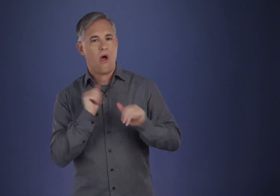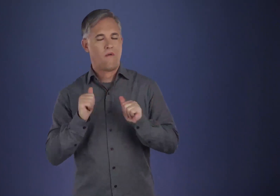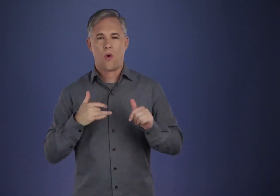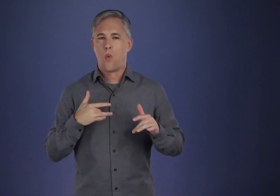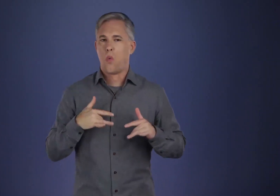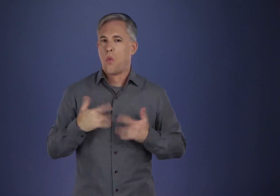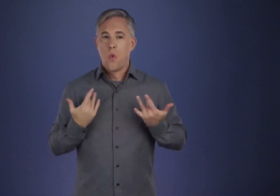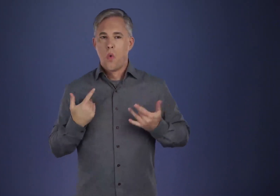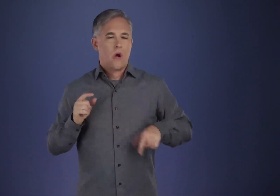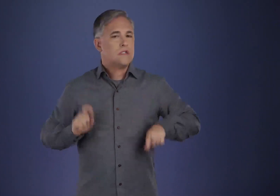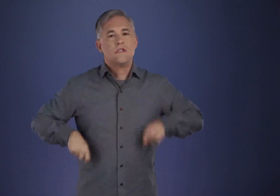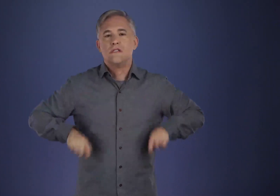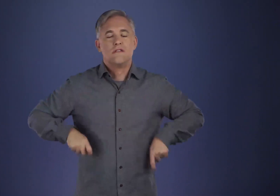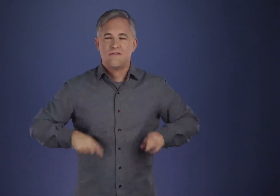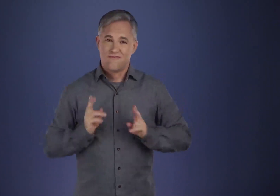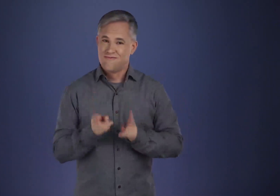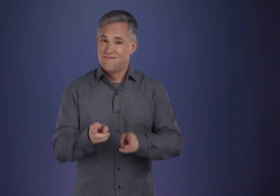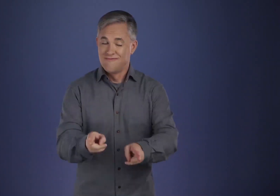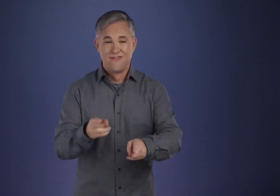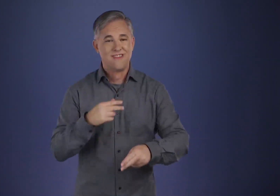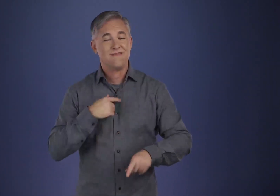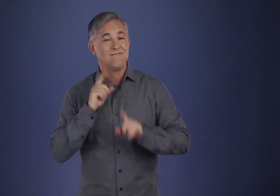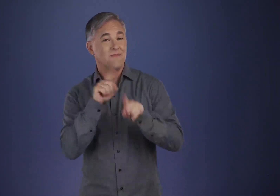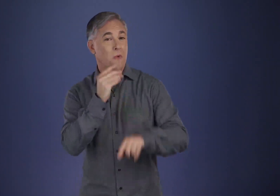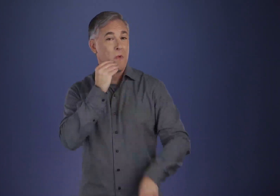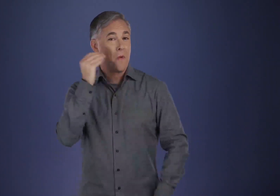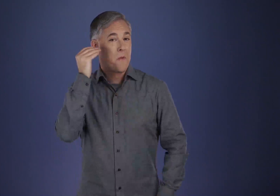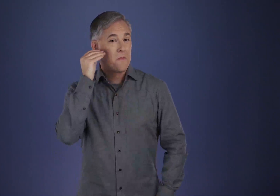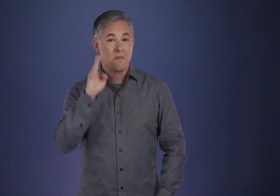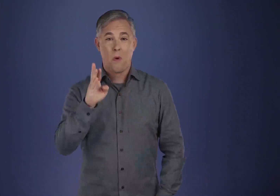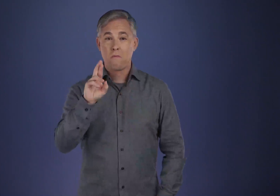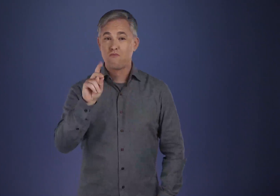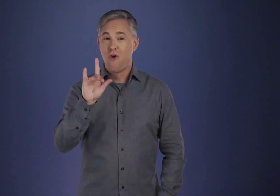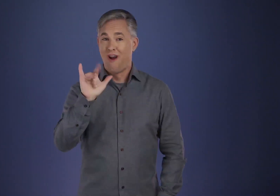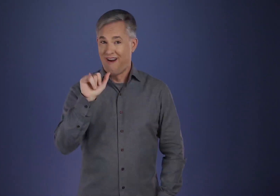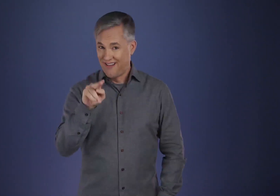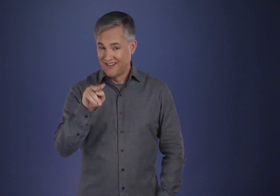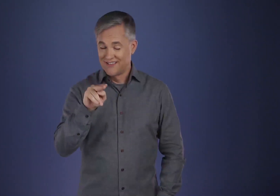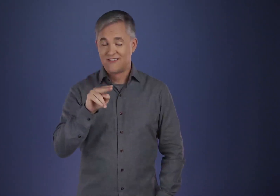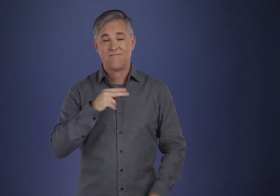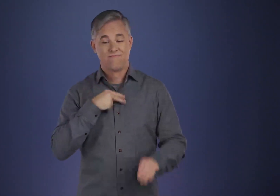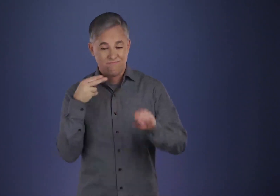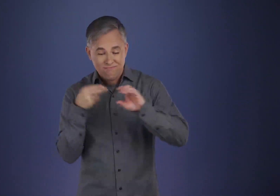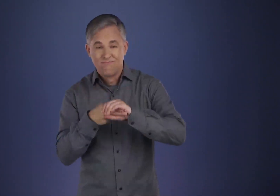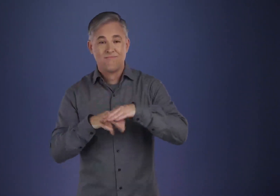Racing back to Brooklyn on the subway, I had a seeming flash of divine guidance.